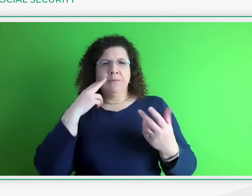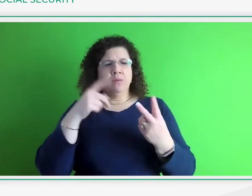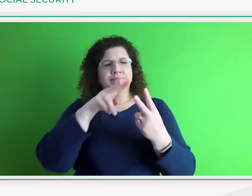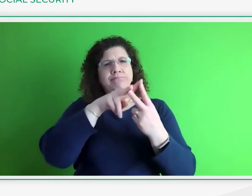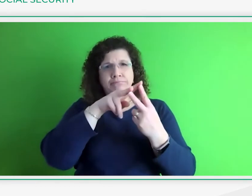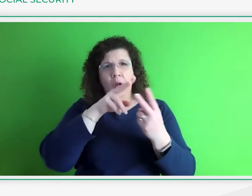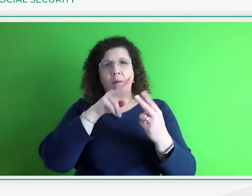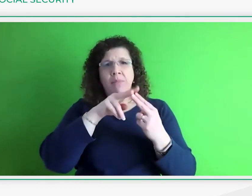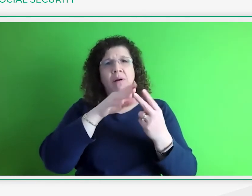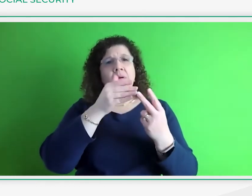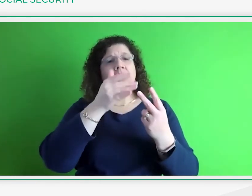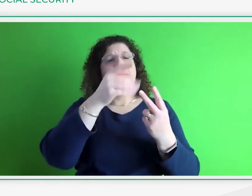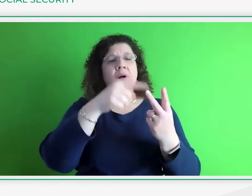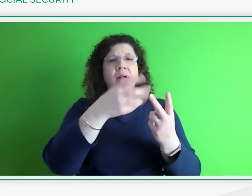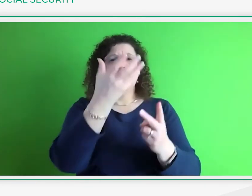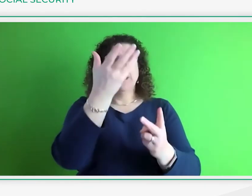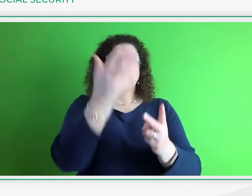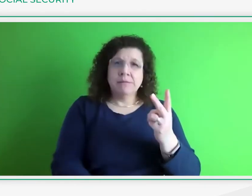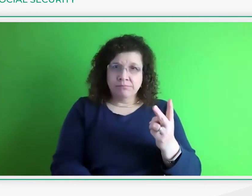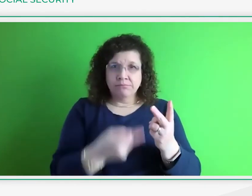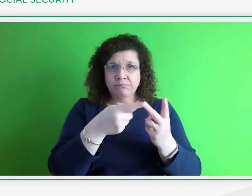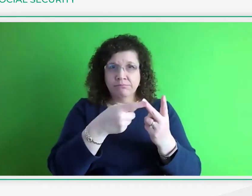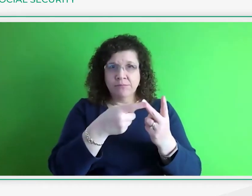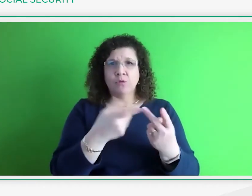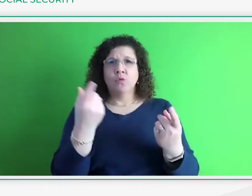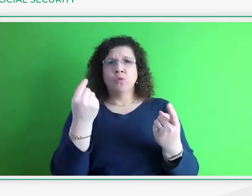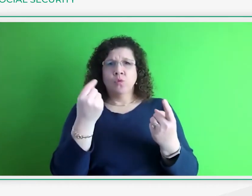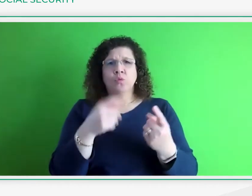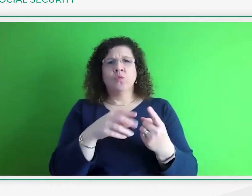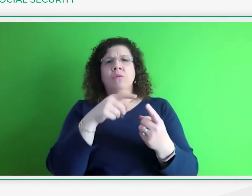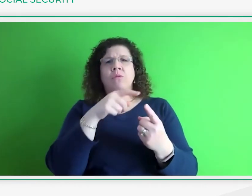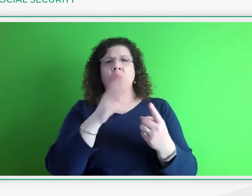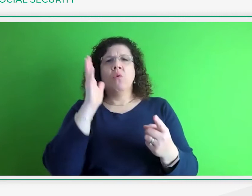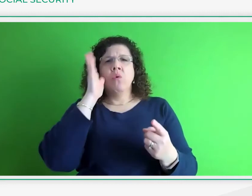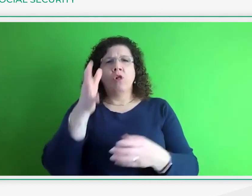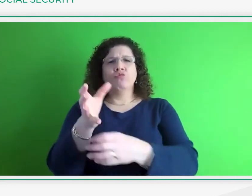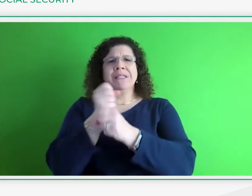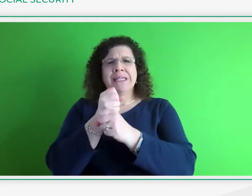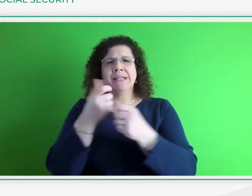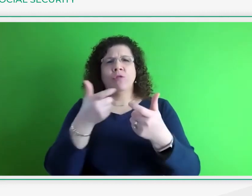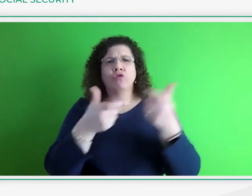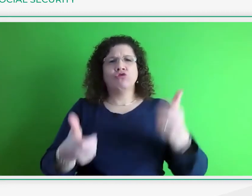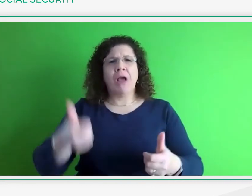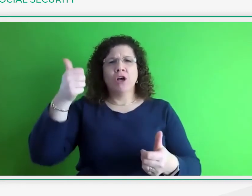Now for survivor benefits. A couple things: you know, one of the spouses passes away.